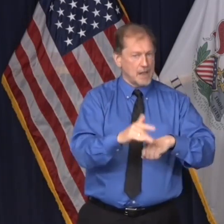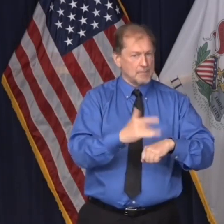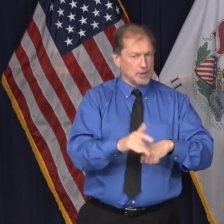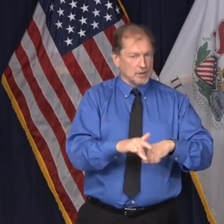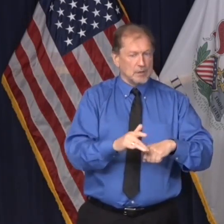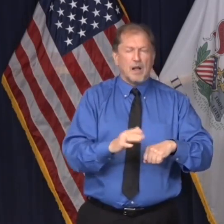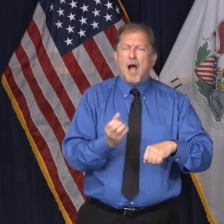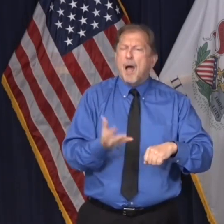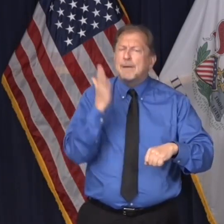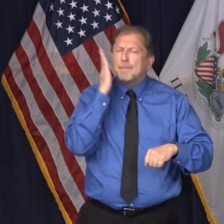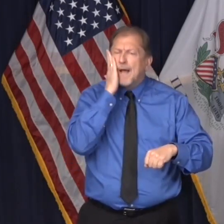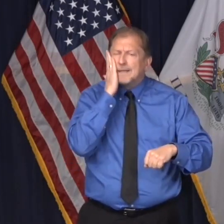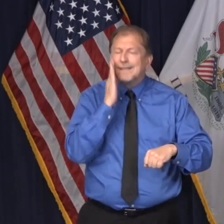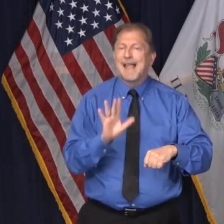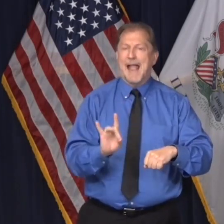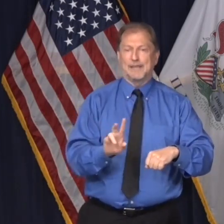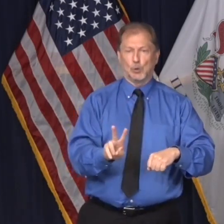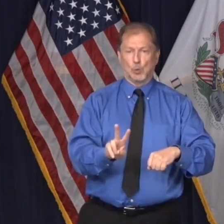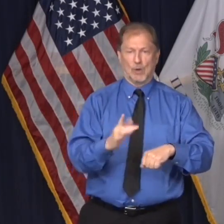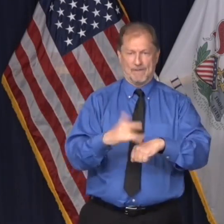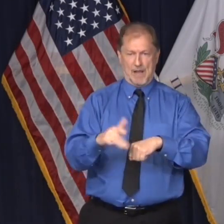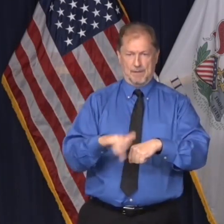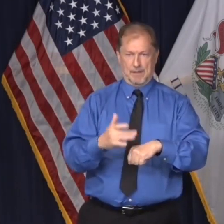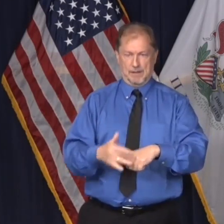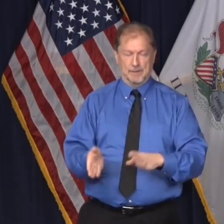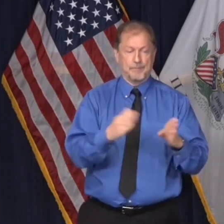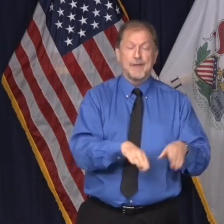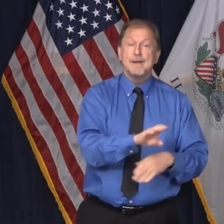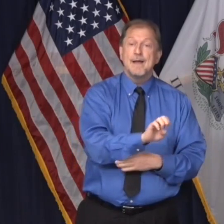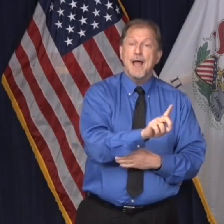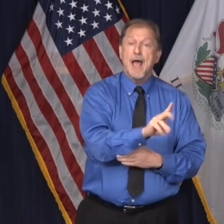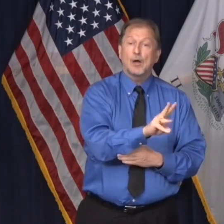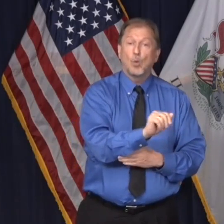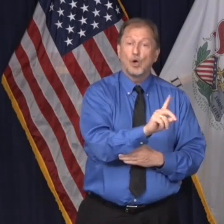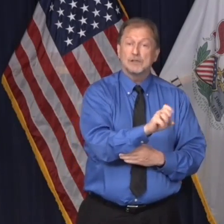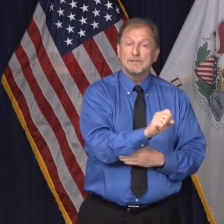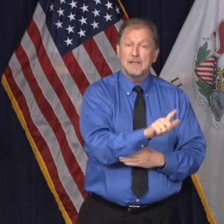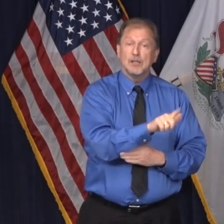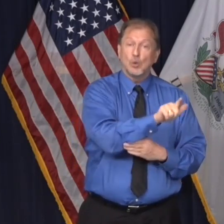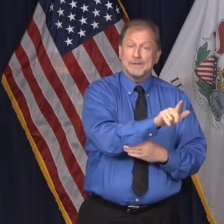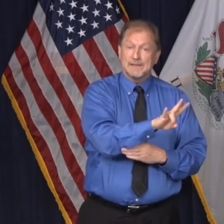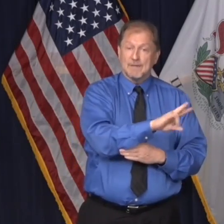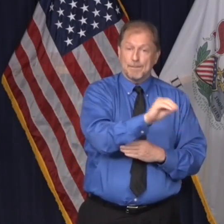THAT'S ABOUT 101 ACTUAL BEDS. IN SPRINGFIELD REGION, 54.3% OR